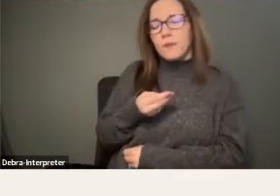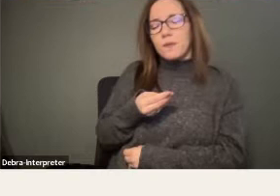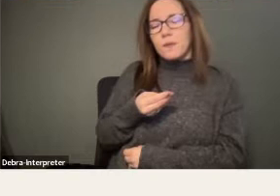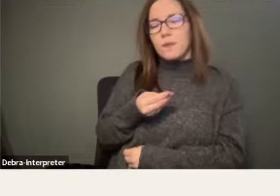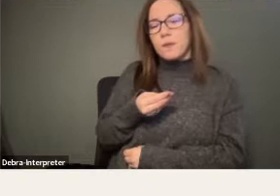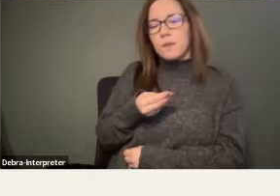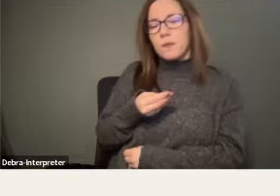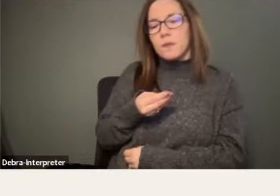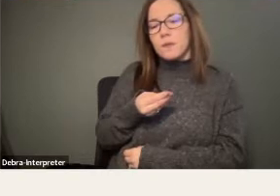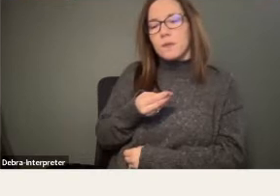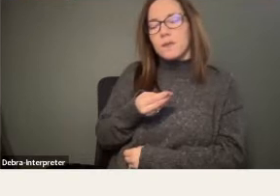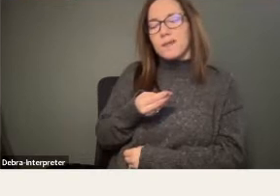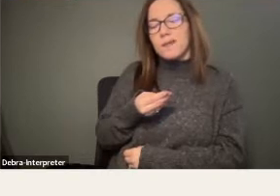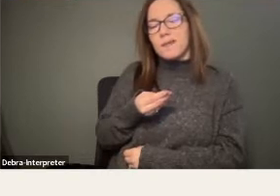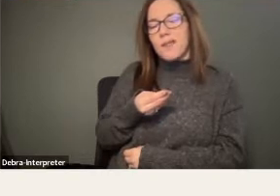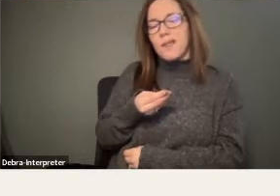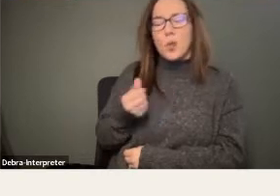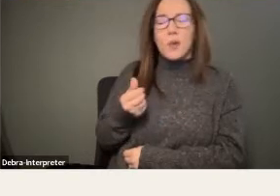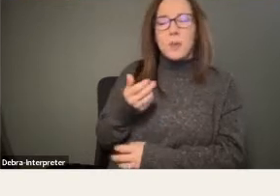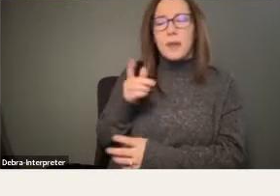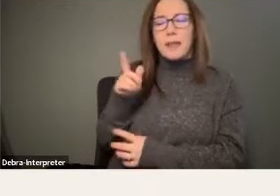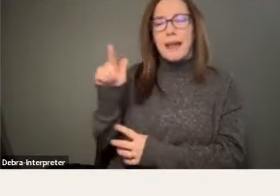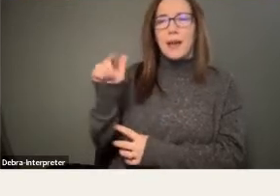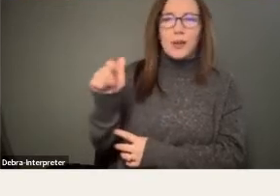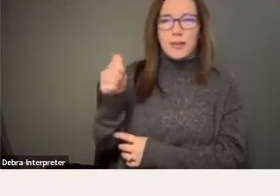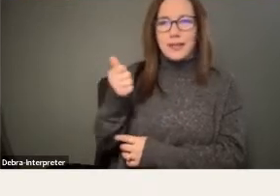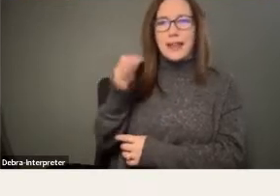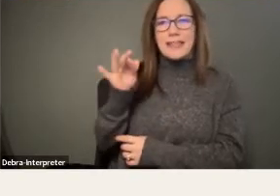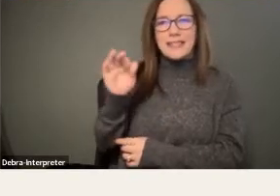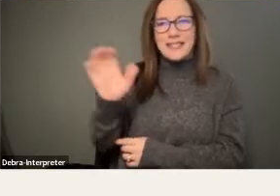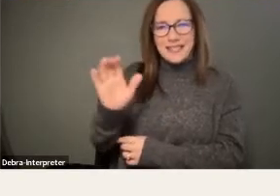material, although we have a few things from the